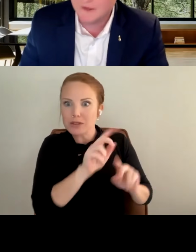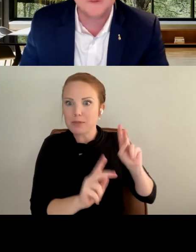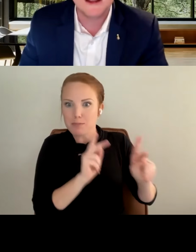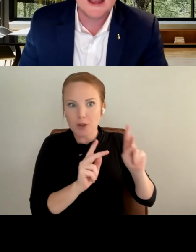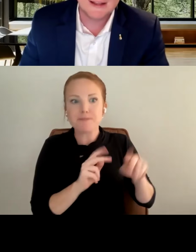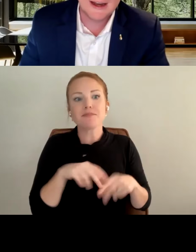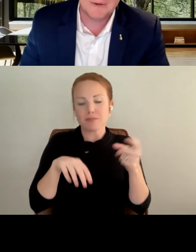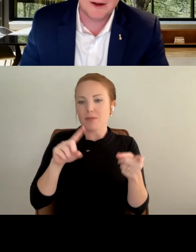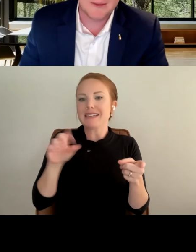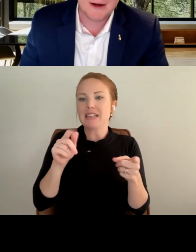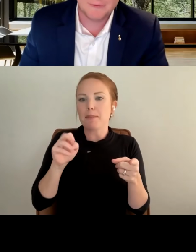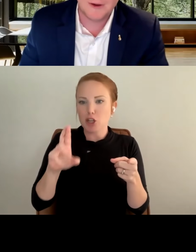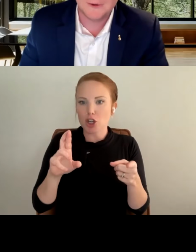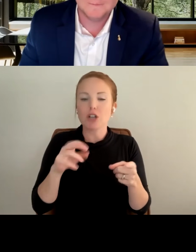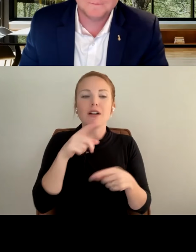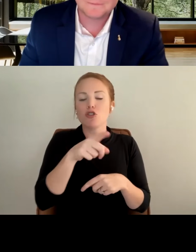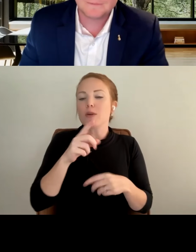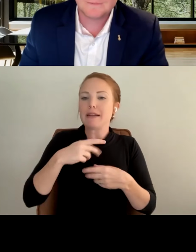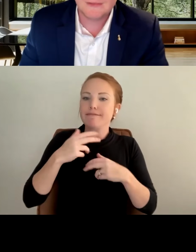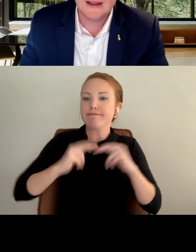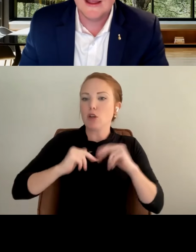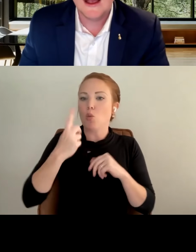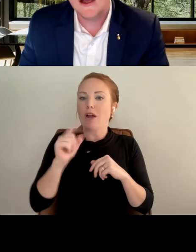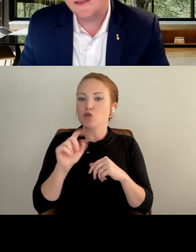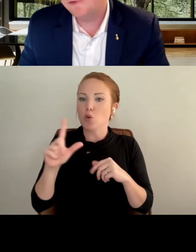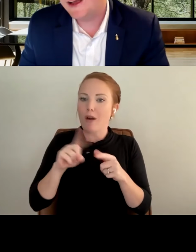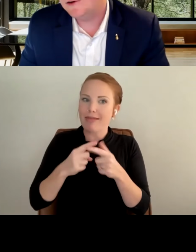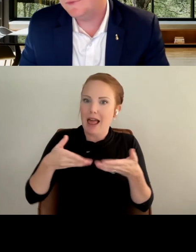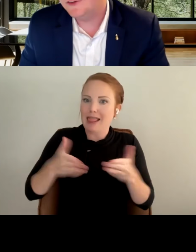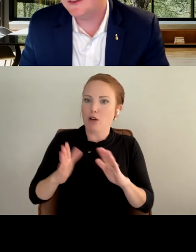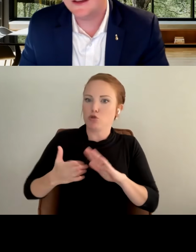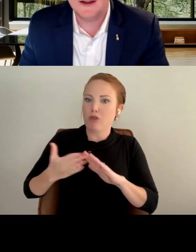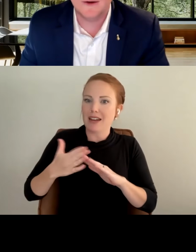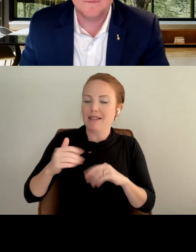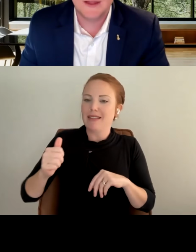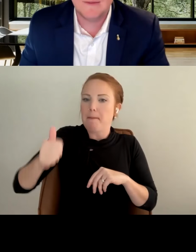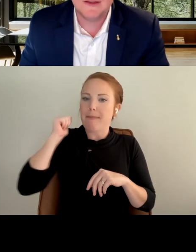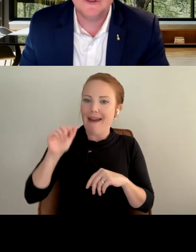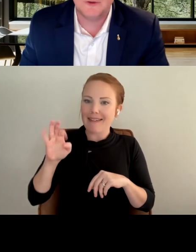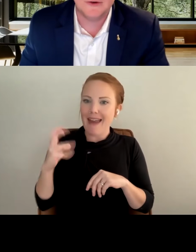it once and let it run in the background for a while. The final... the sixth idea here is to do